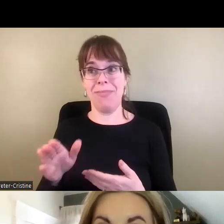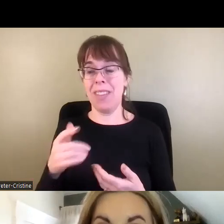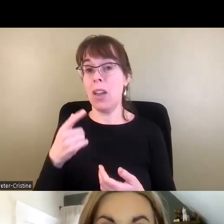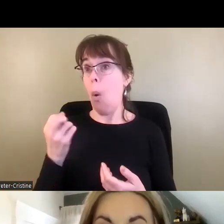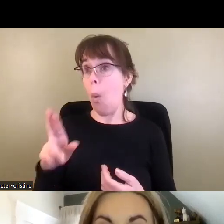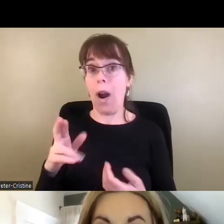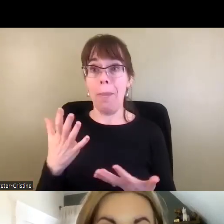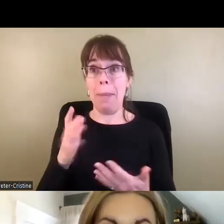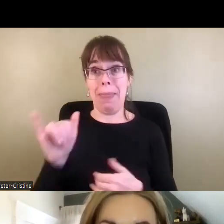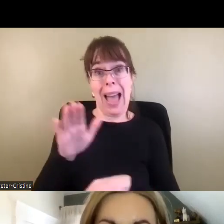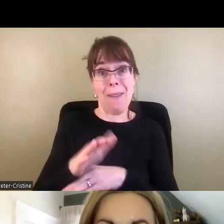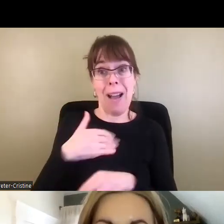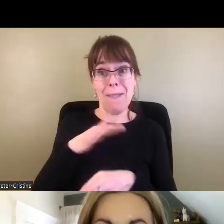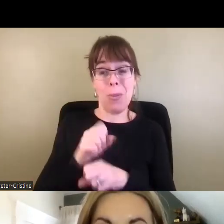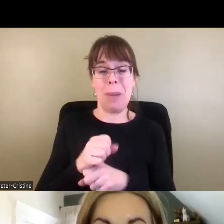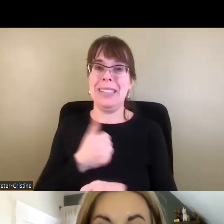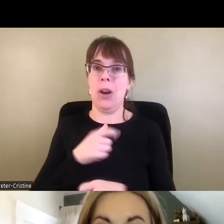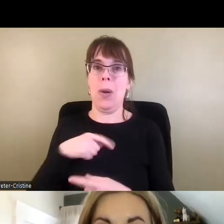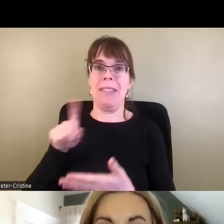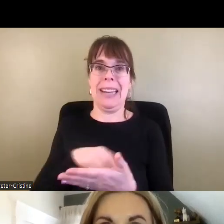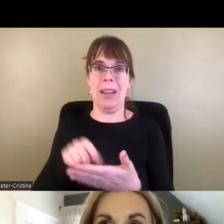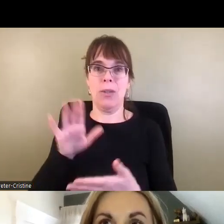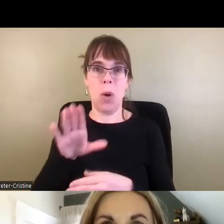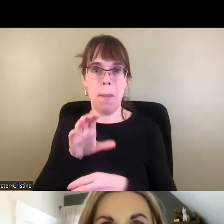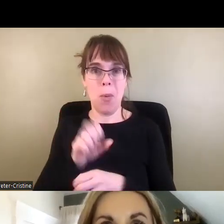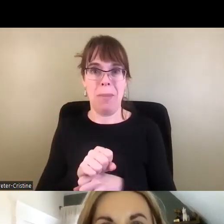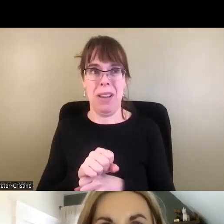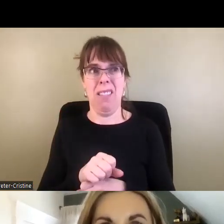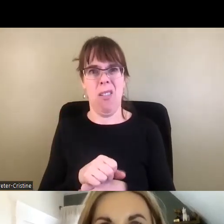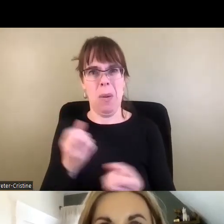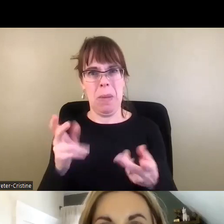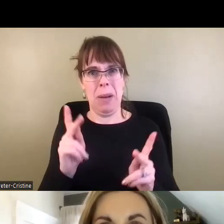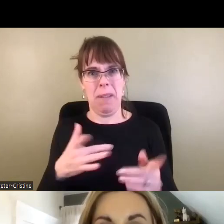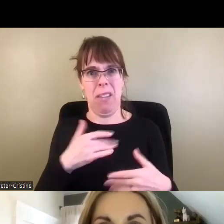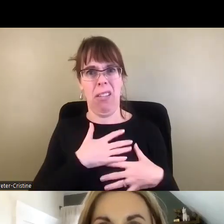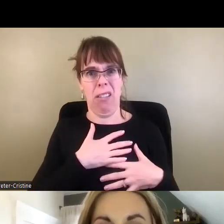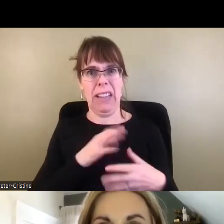that their appointment no longer existed. And so it was devastating for us to see this